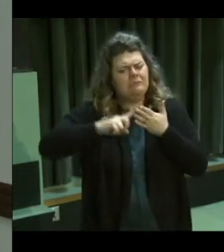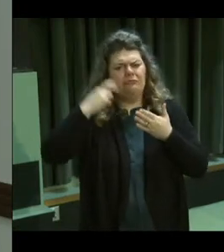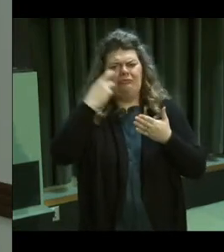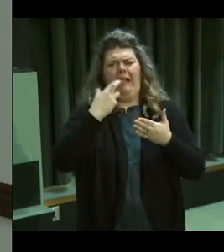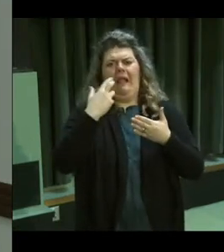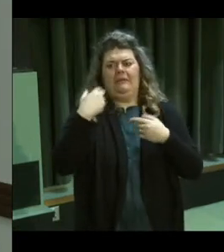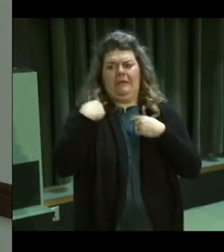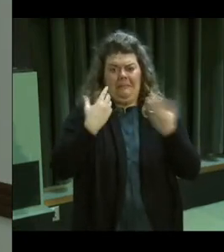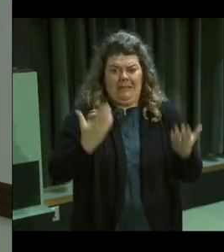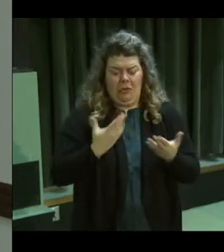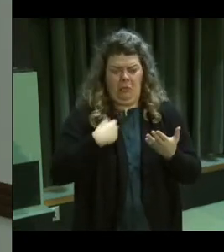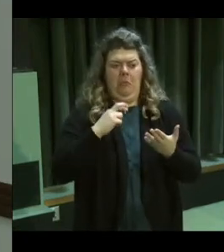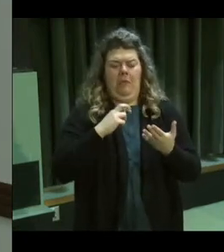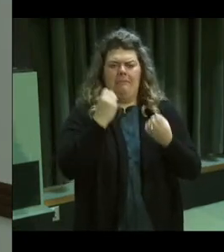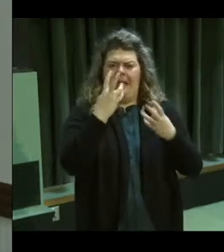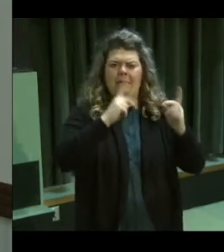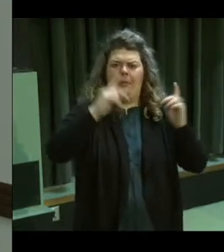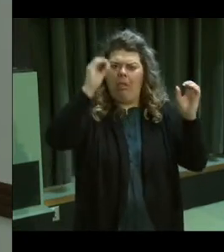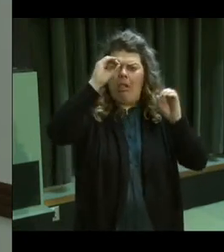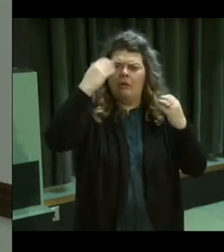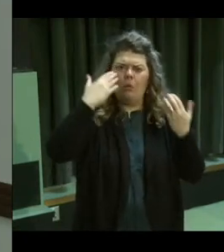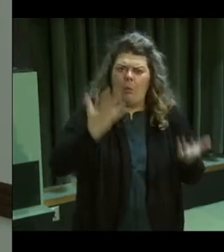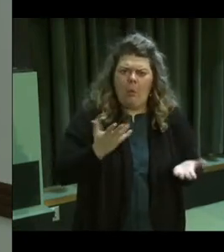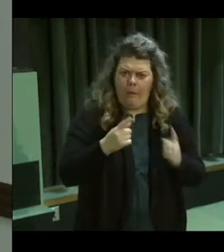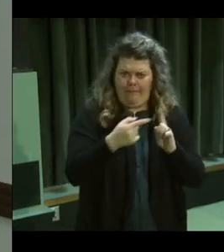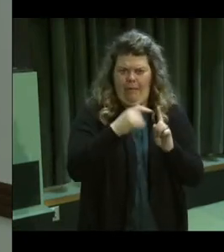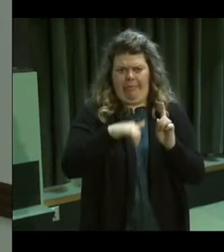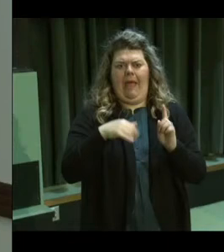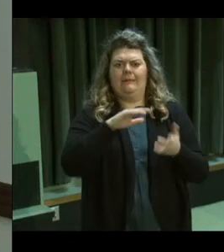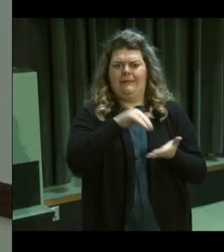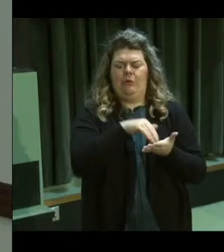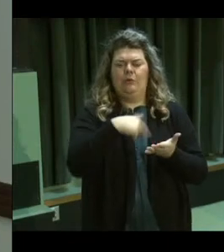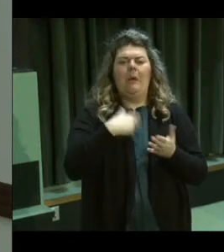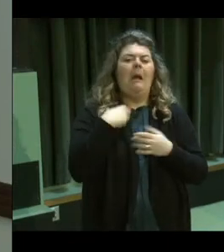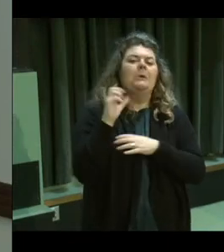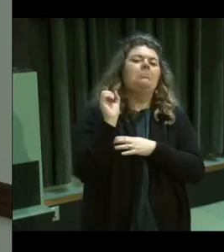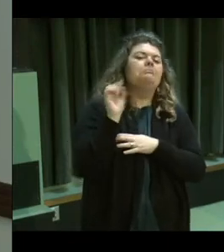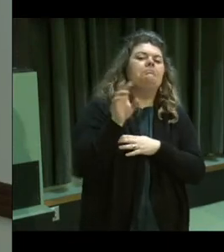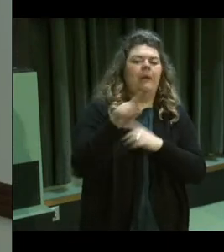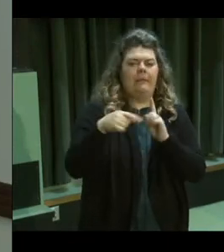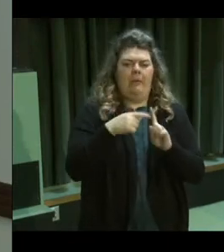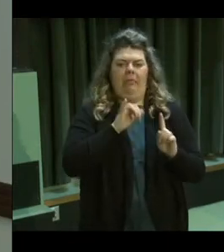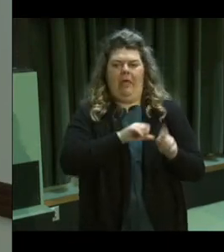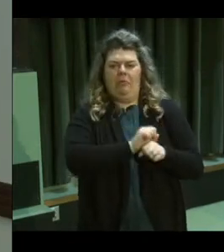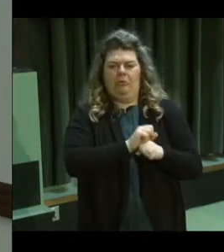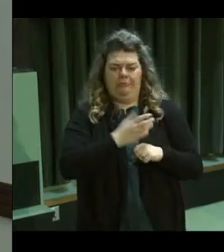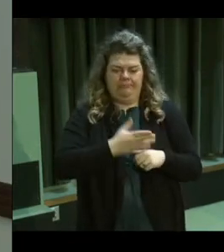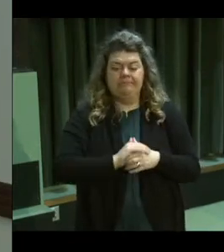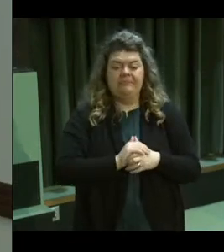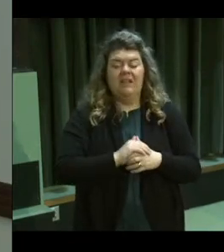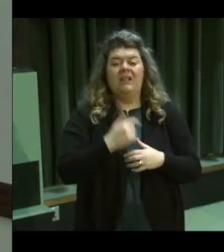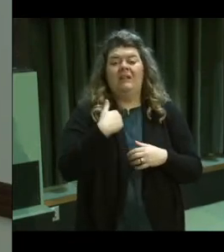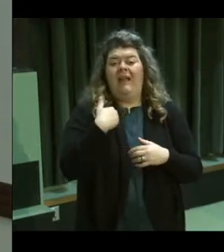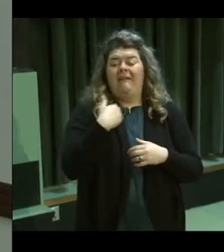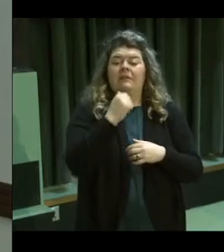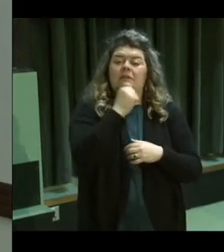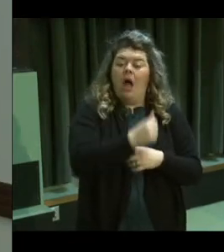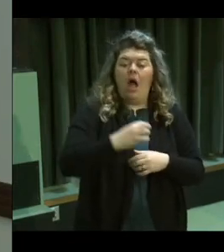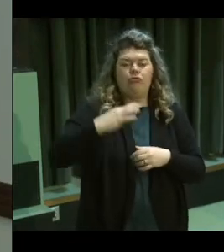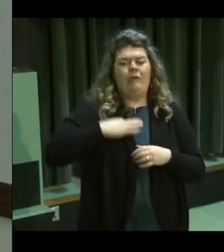finding since I've been here, many, many people don't know about it. So I just want to have